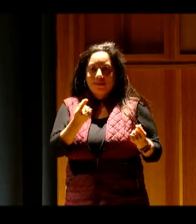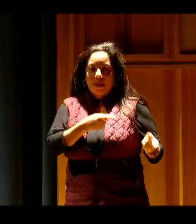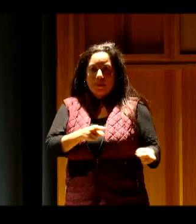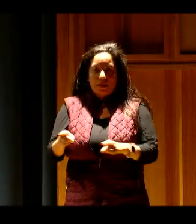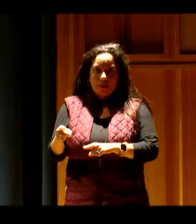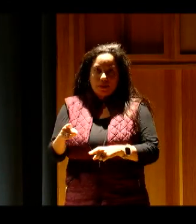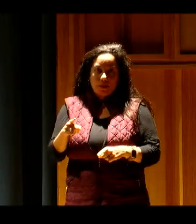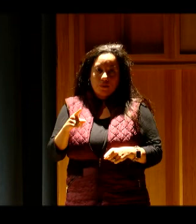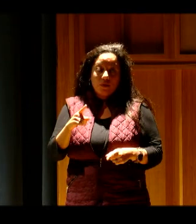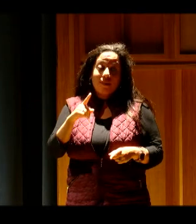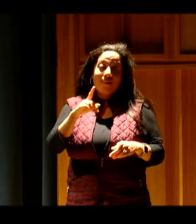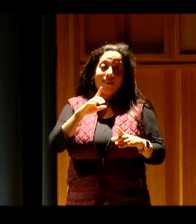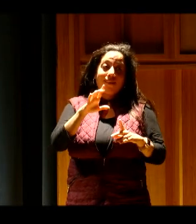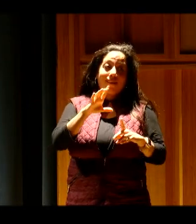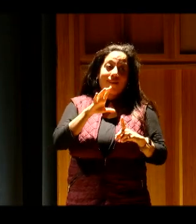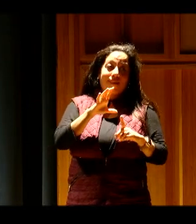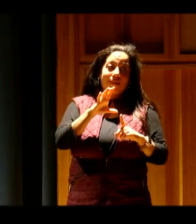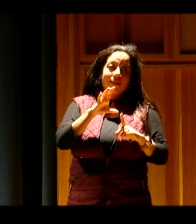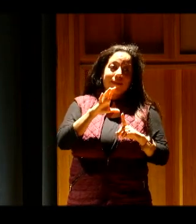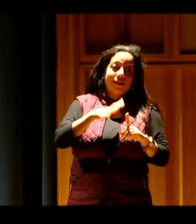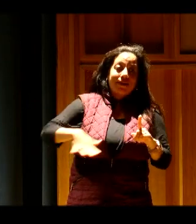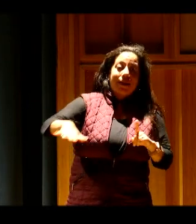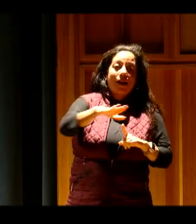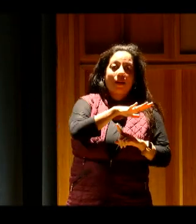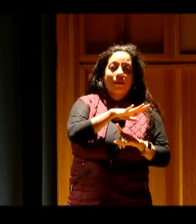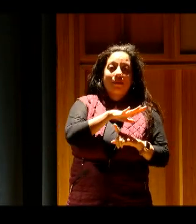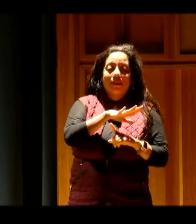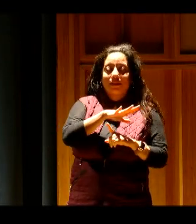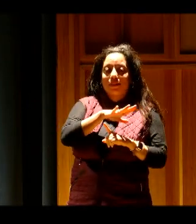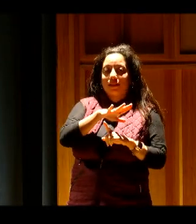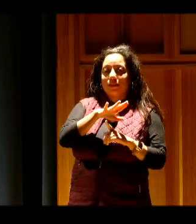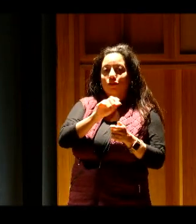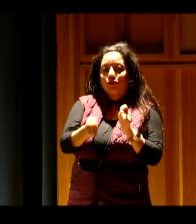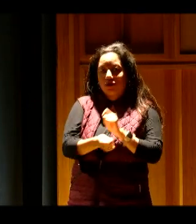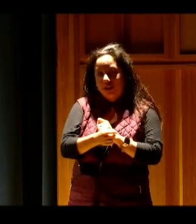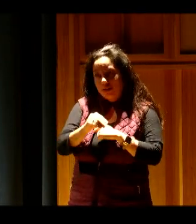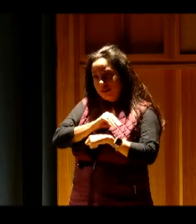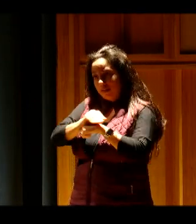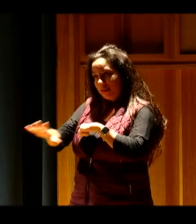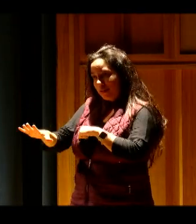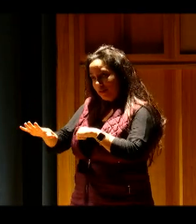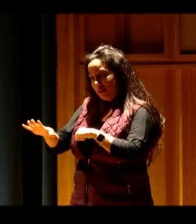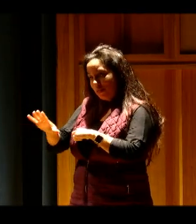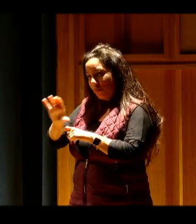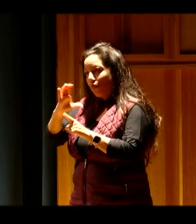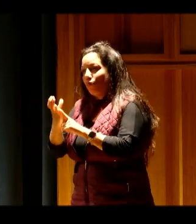that climate change is invigorating cultural change, and climate justice is invigorating cultural justice.